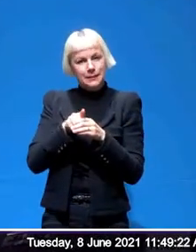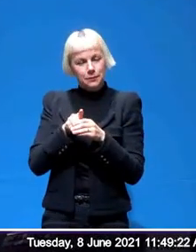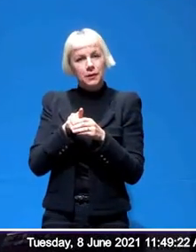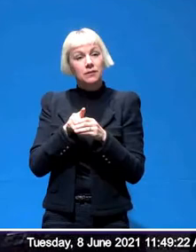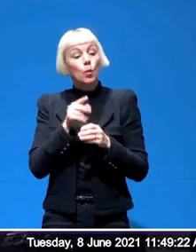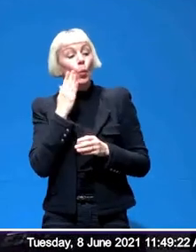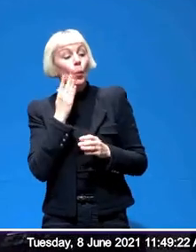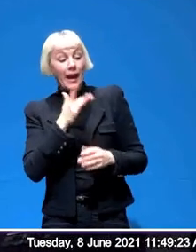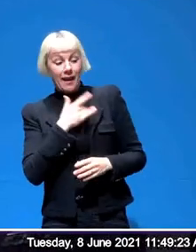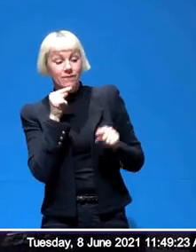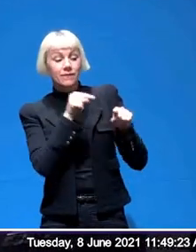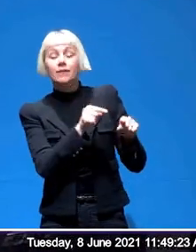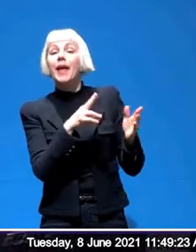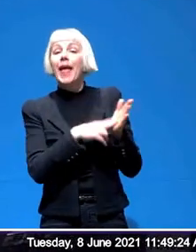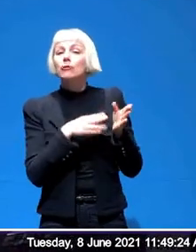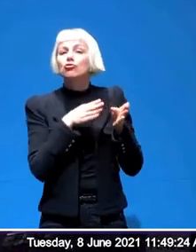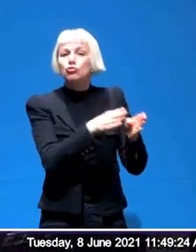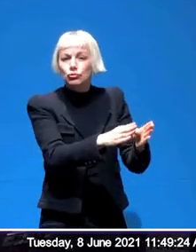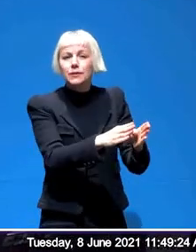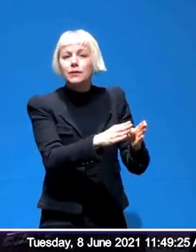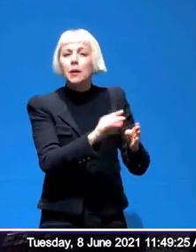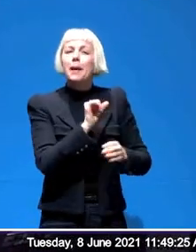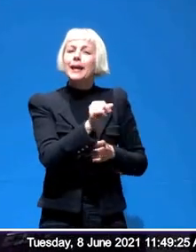assistance provided through his plan at that time was limited